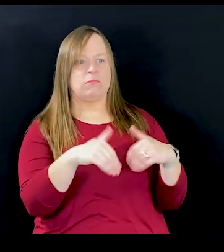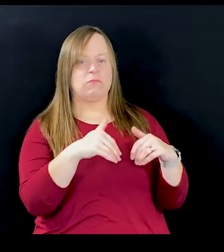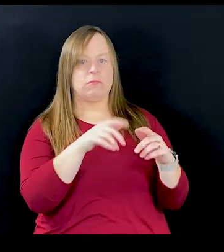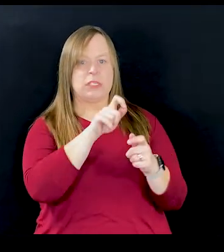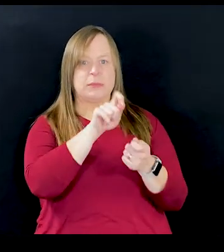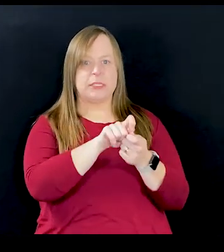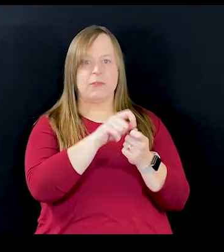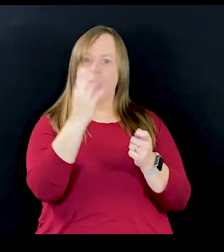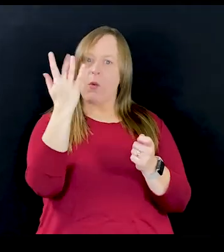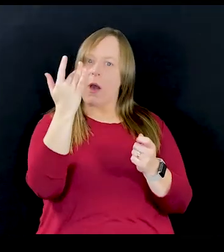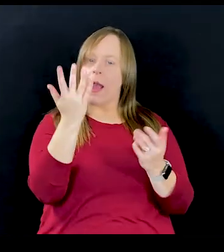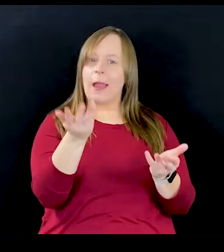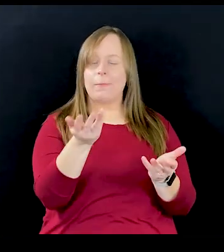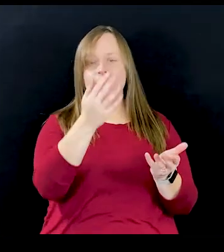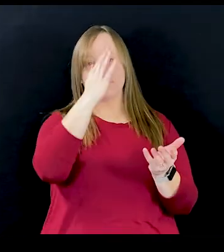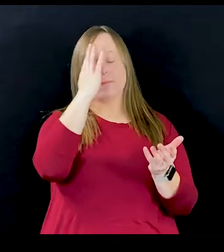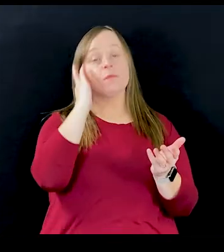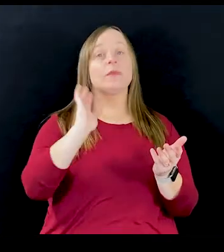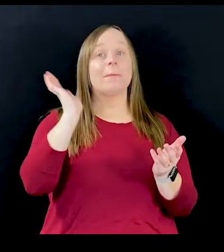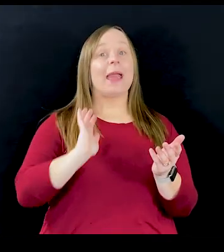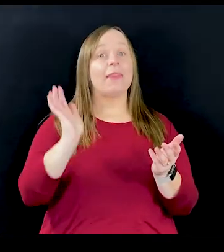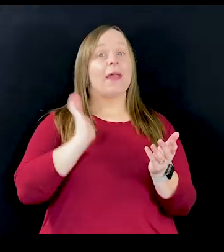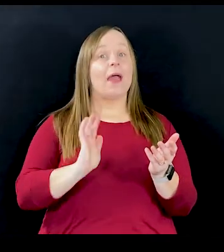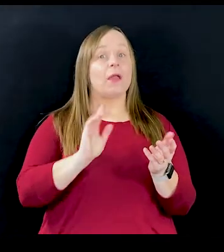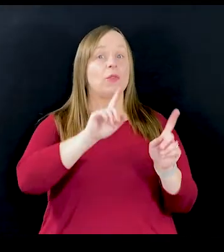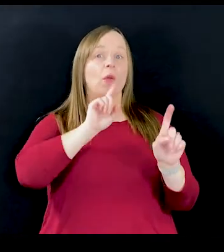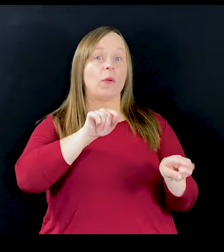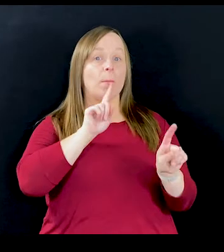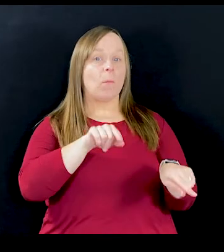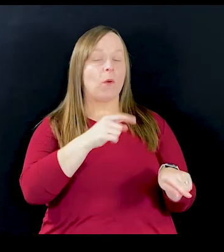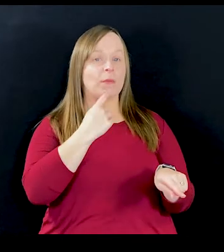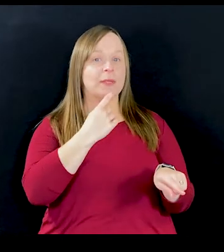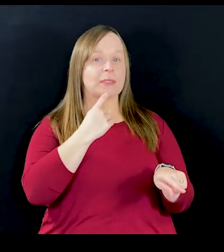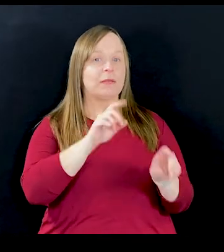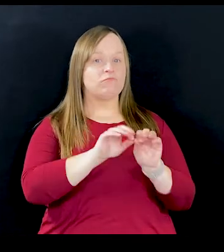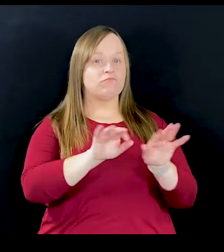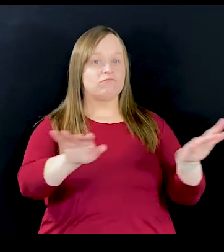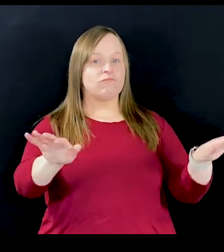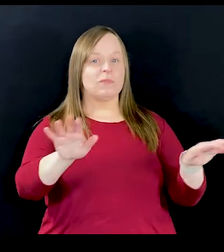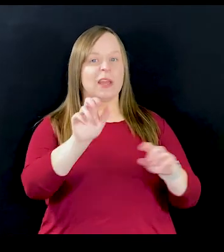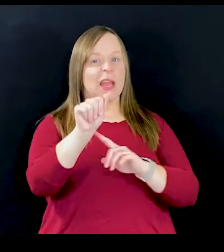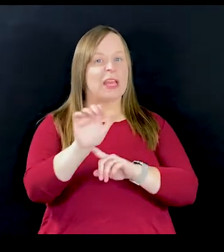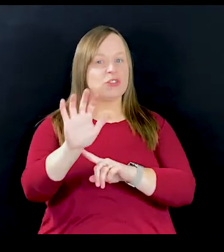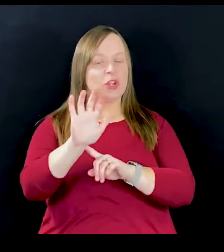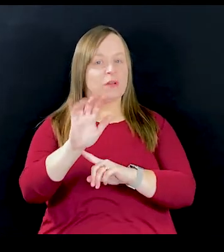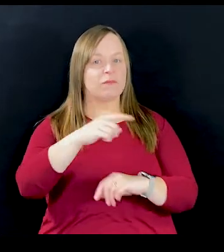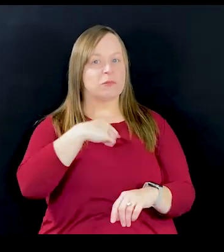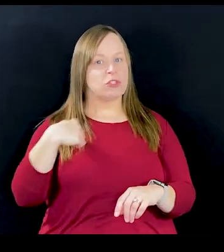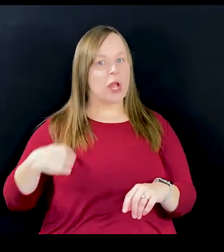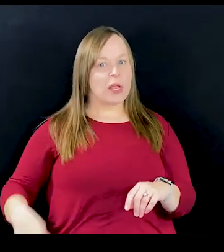Specifically, because back then, the reports were starting from Asia from China.